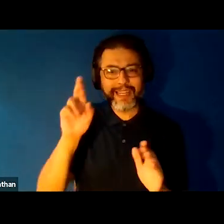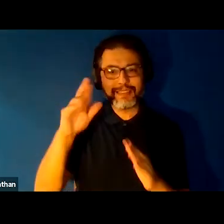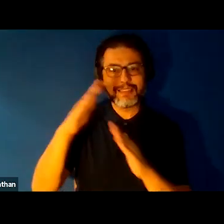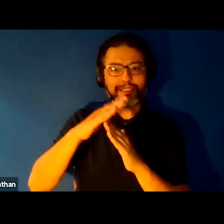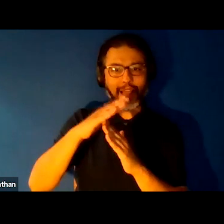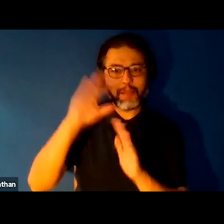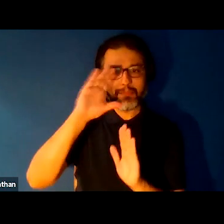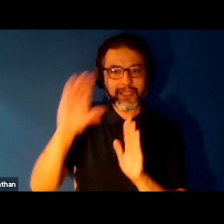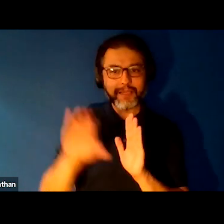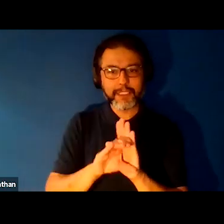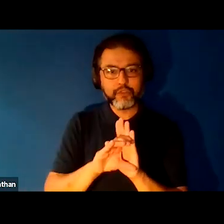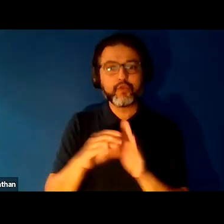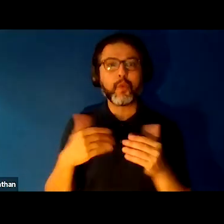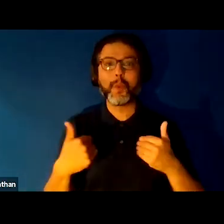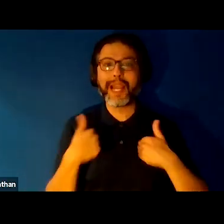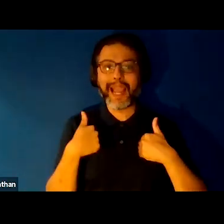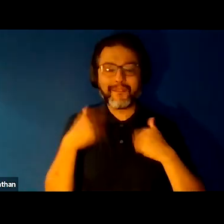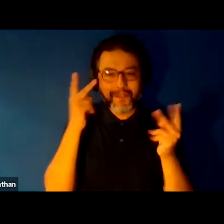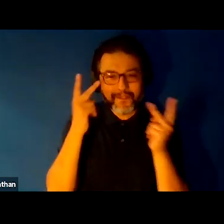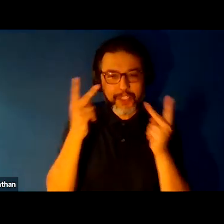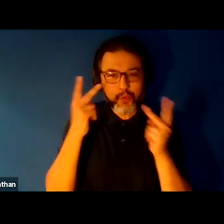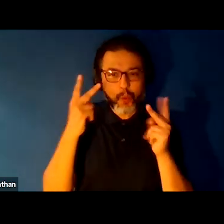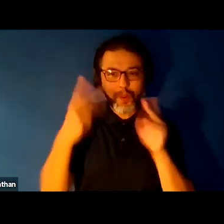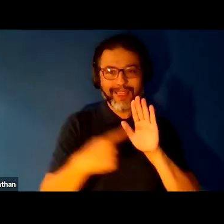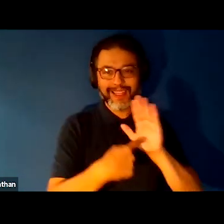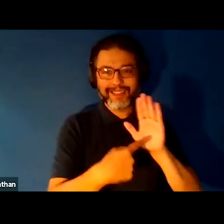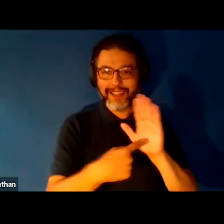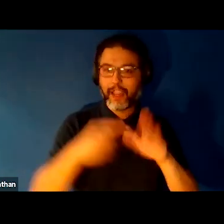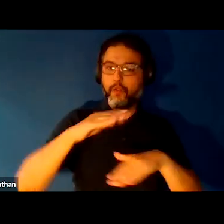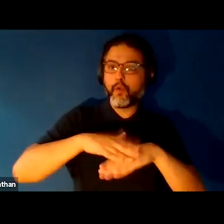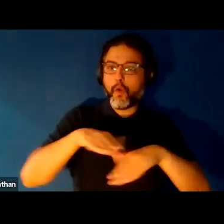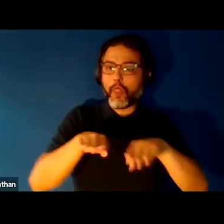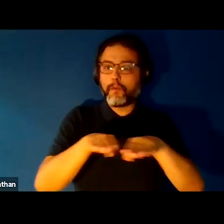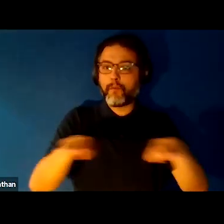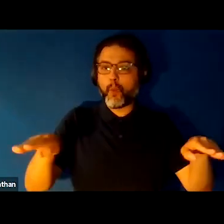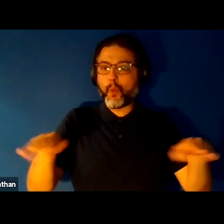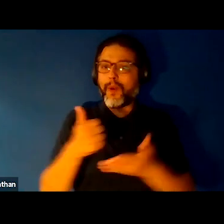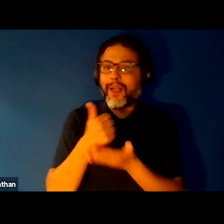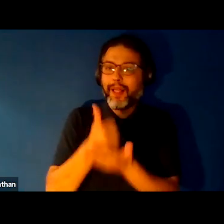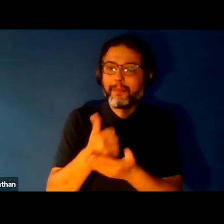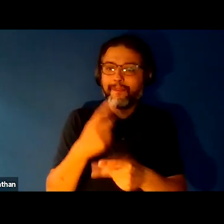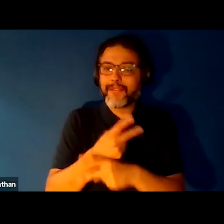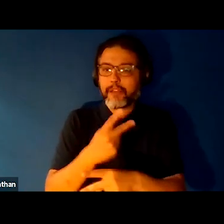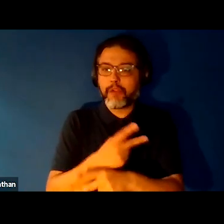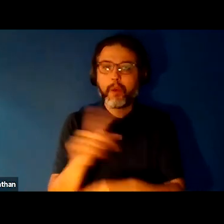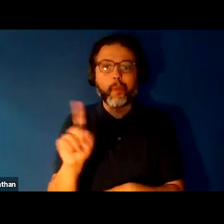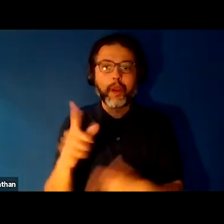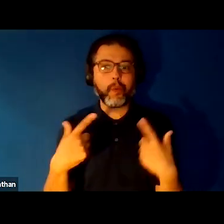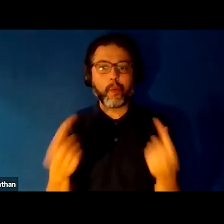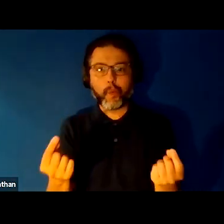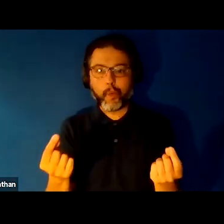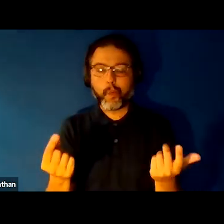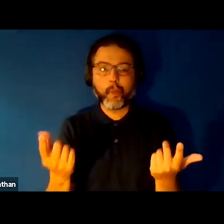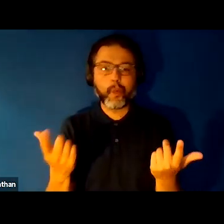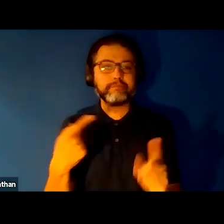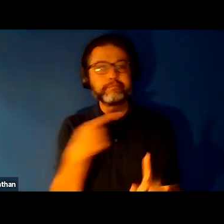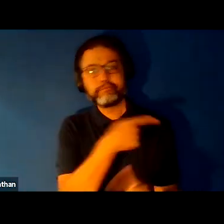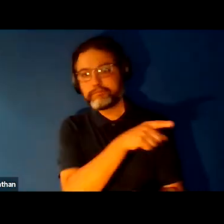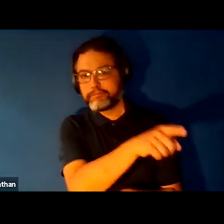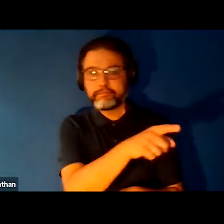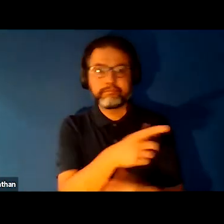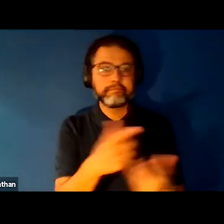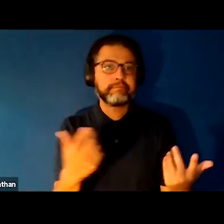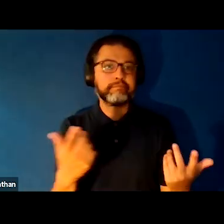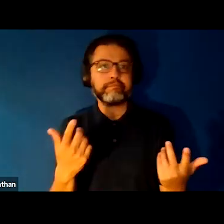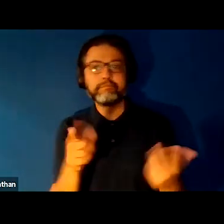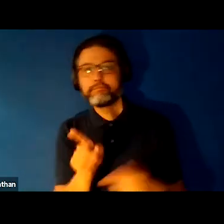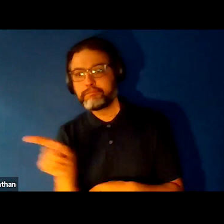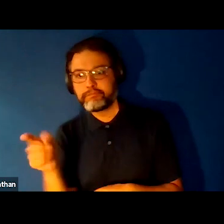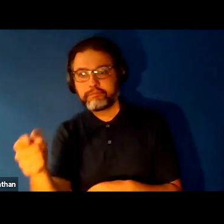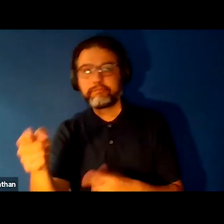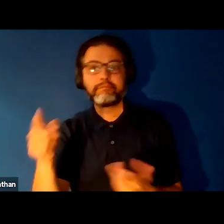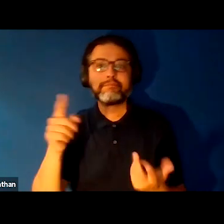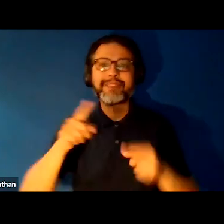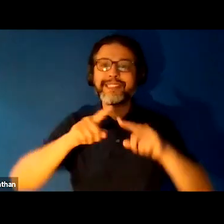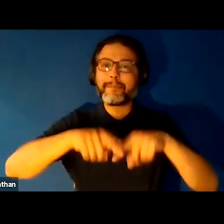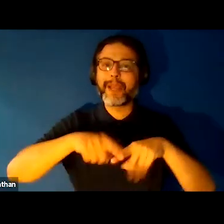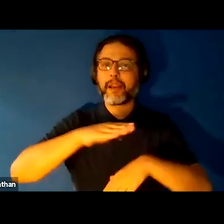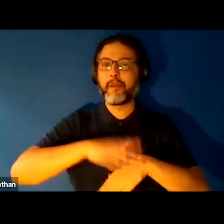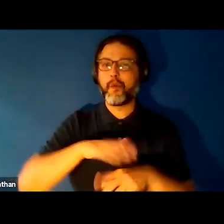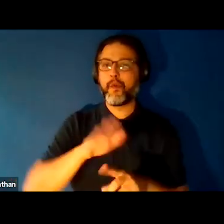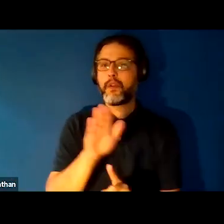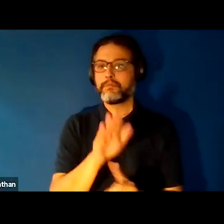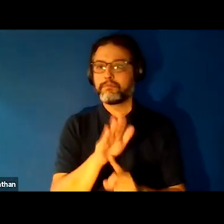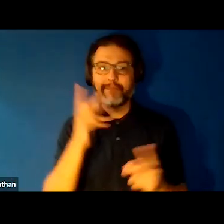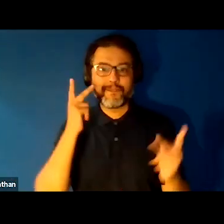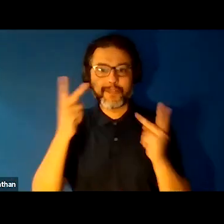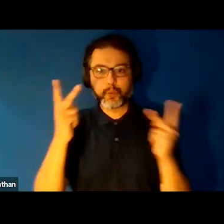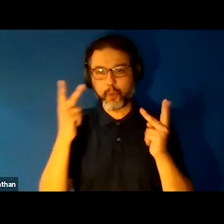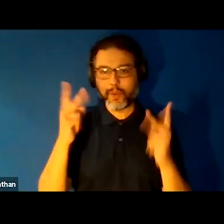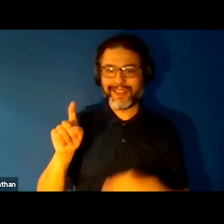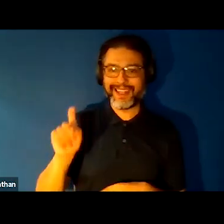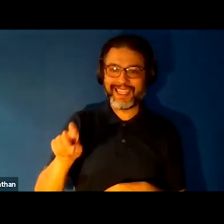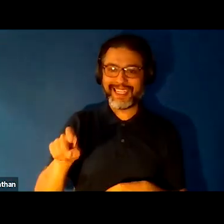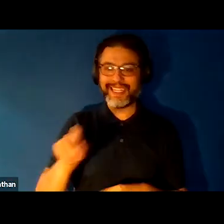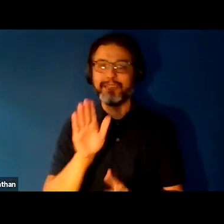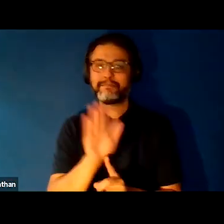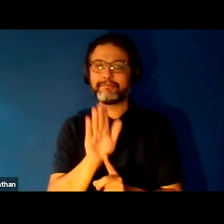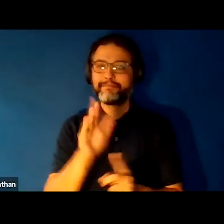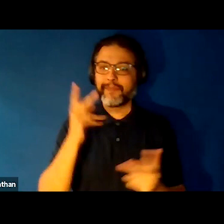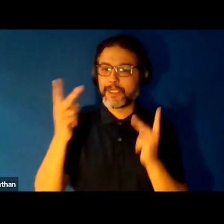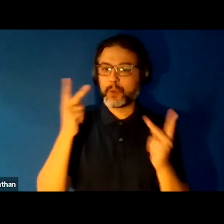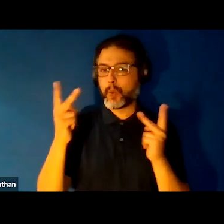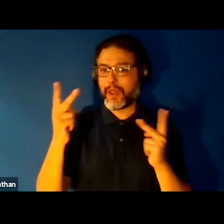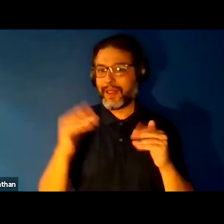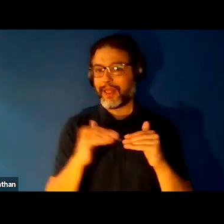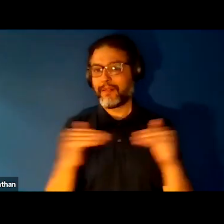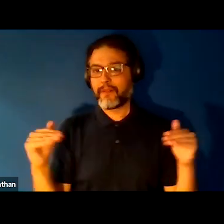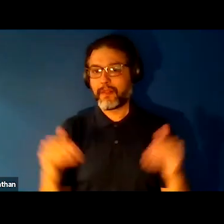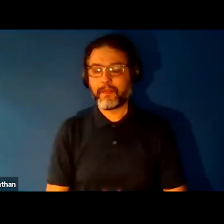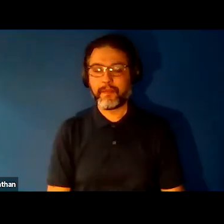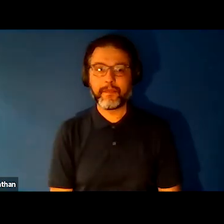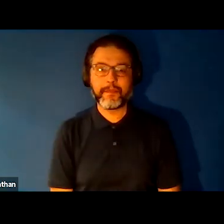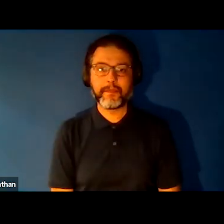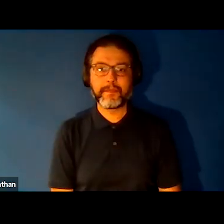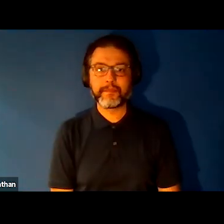visual cues in the floor for primary navigation for different levels of visual acuity.